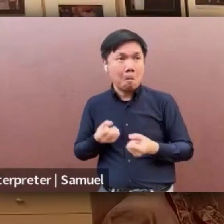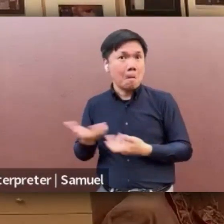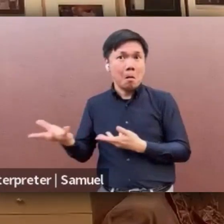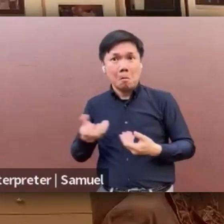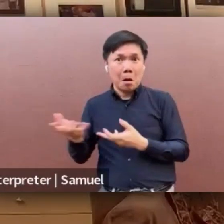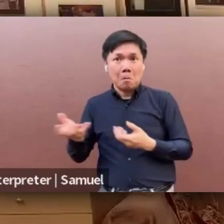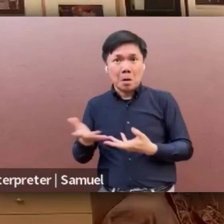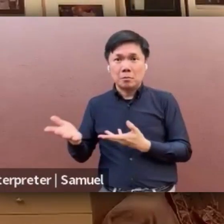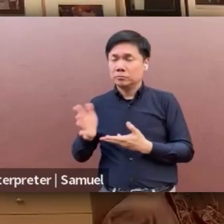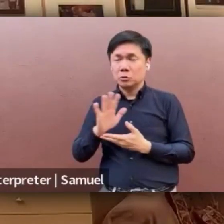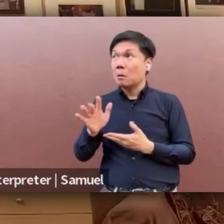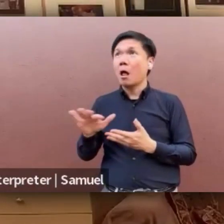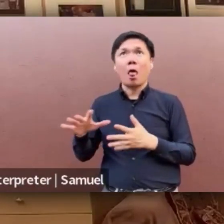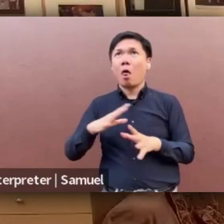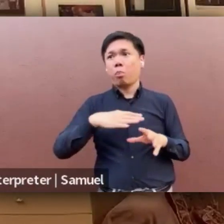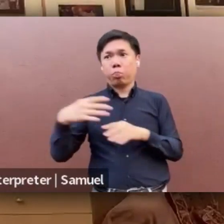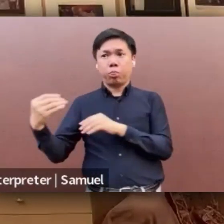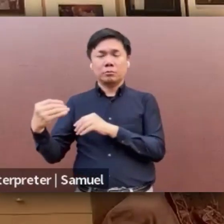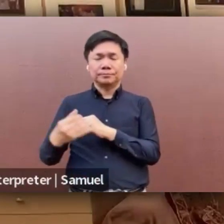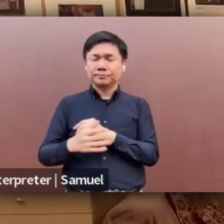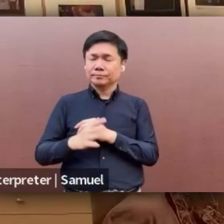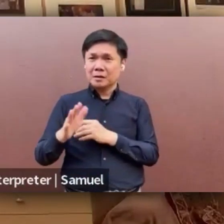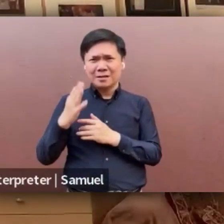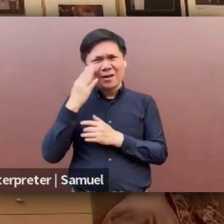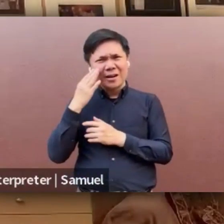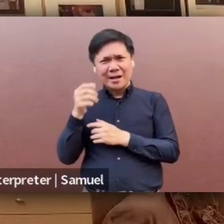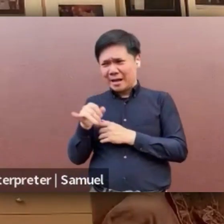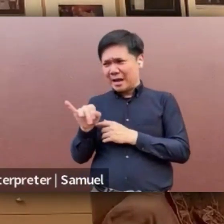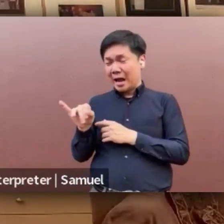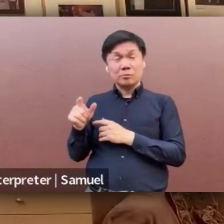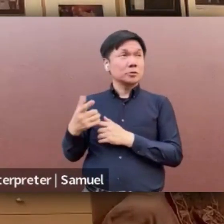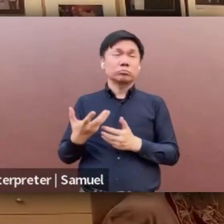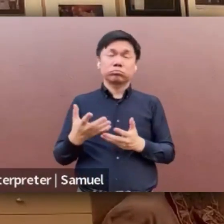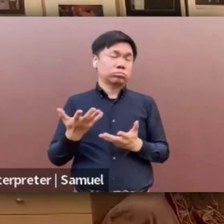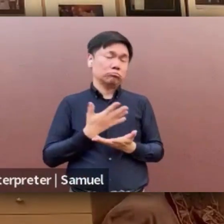context is taken away, which is typical of most of AI systems now.